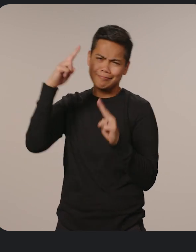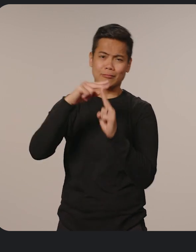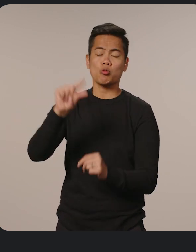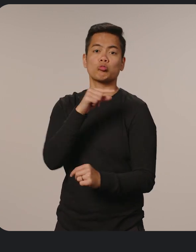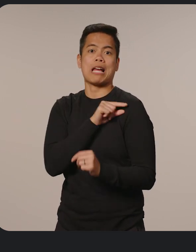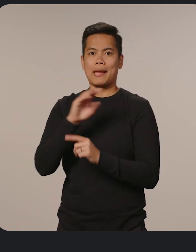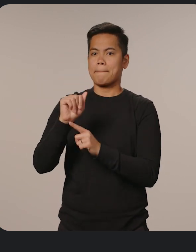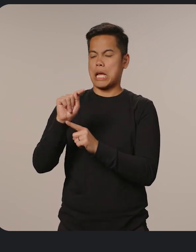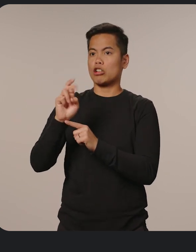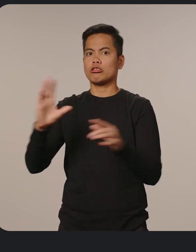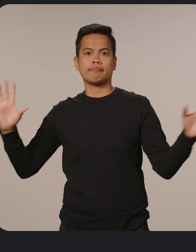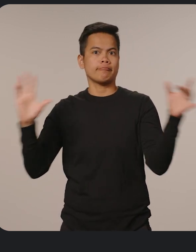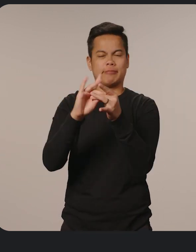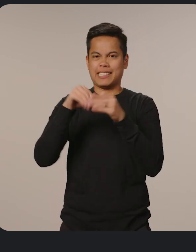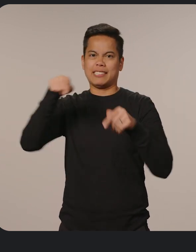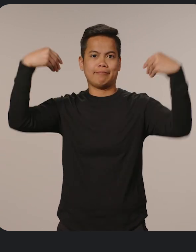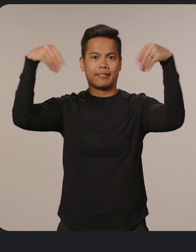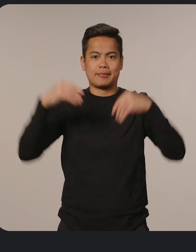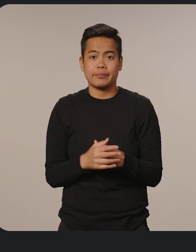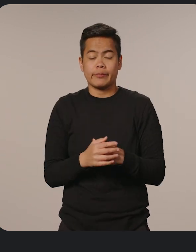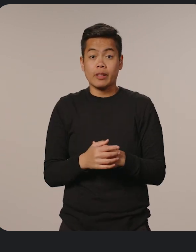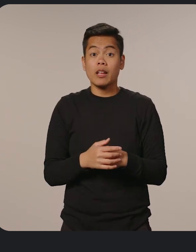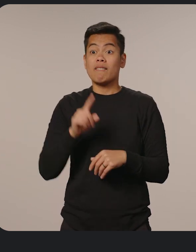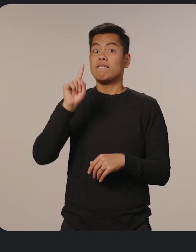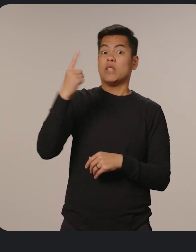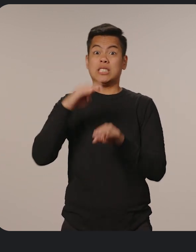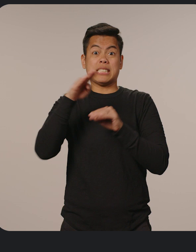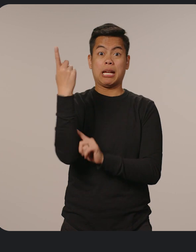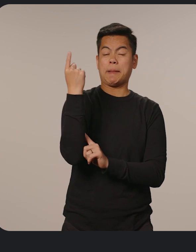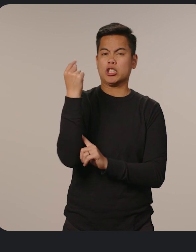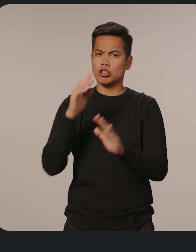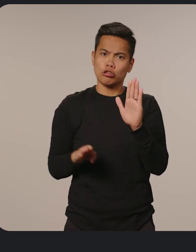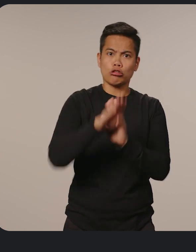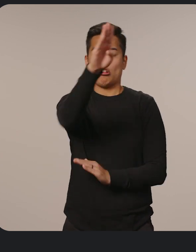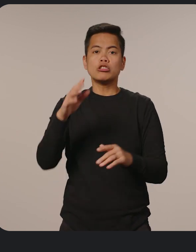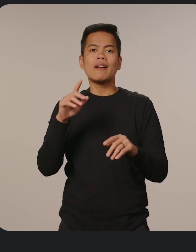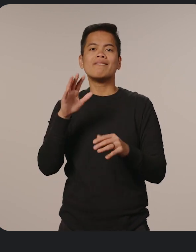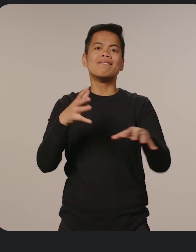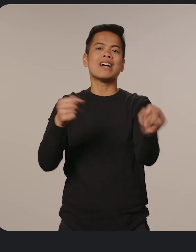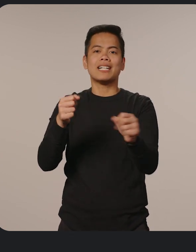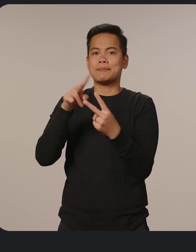We took the first step last year by launching Fast Pair APIs to quickly set up and share Matter-enabled devices,